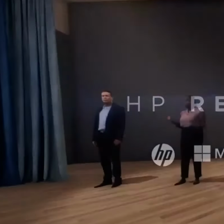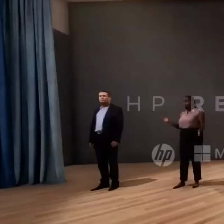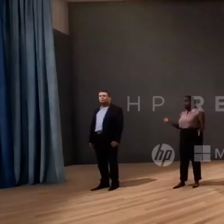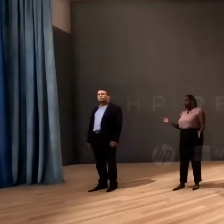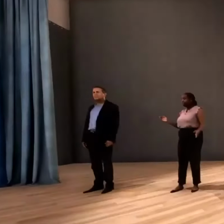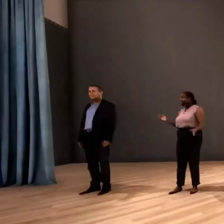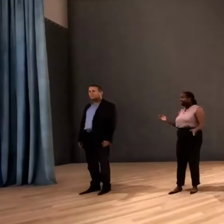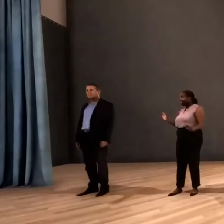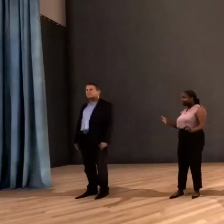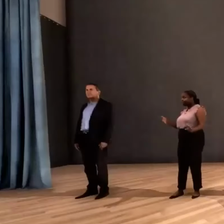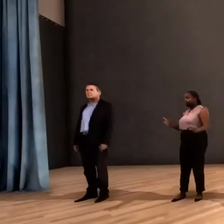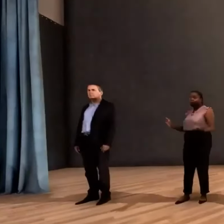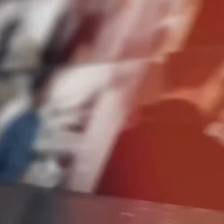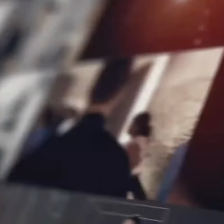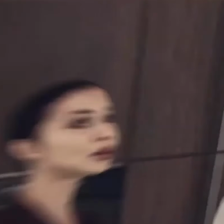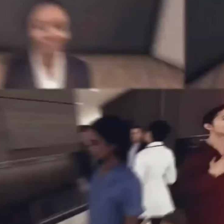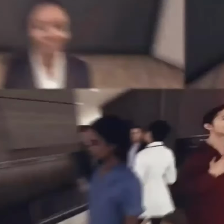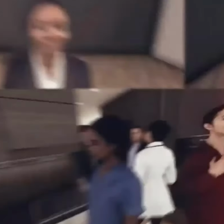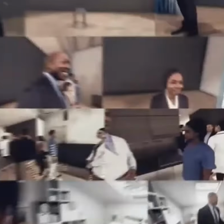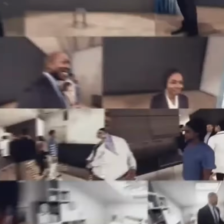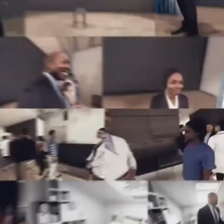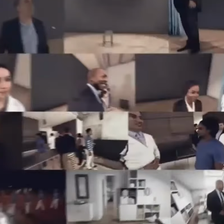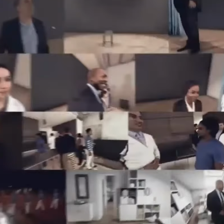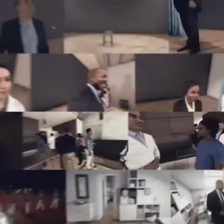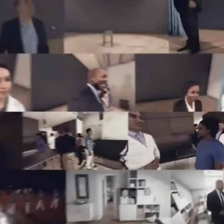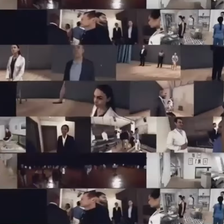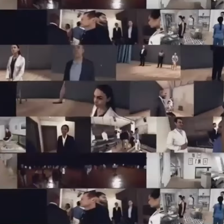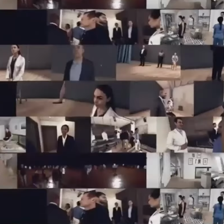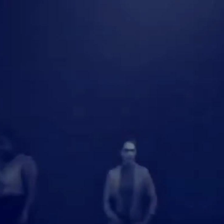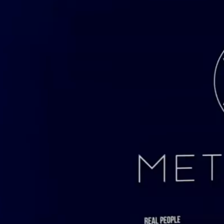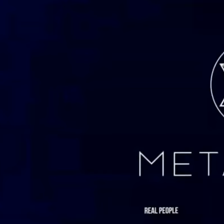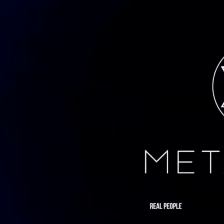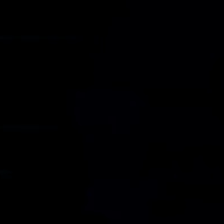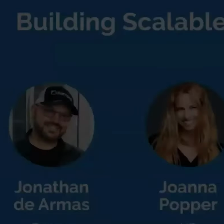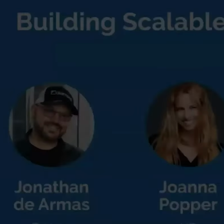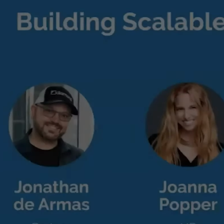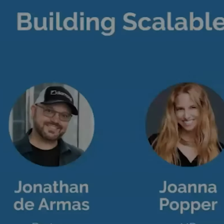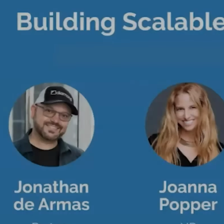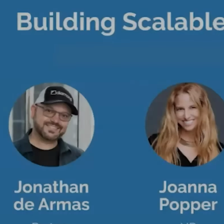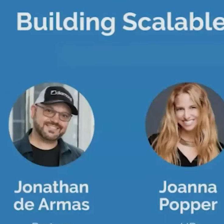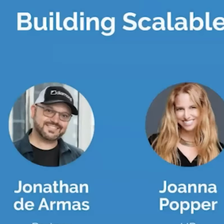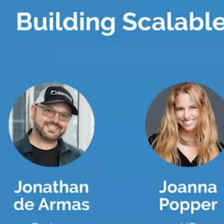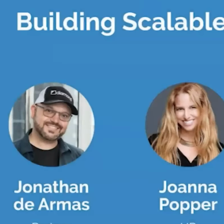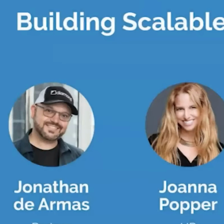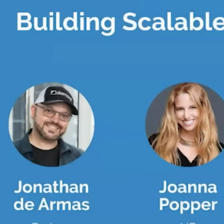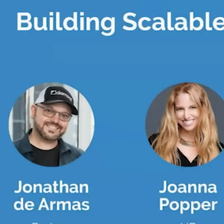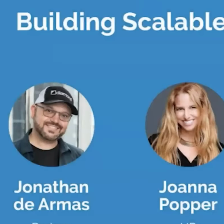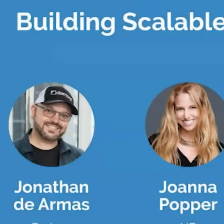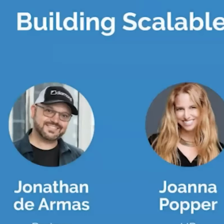well as the CEO of Metastage Christina Heller Chadwick Turner: So we have a four person panel moderated by